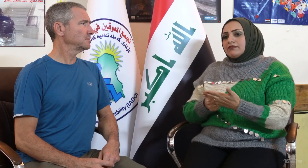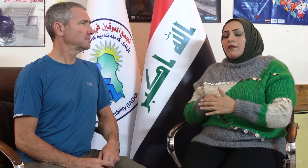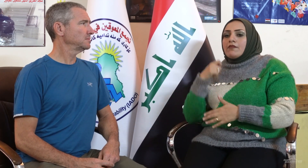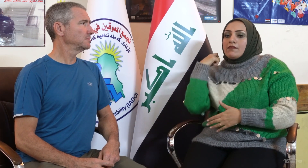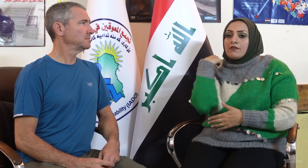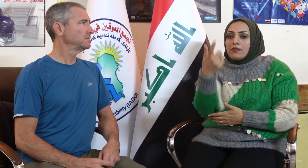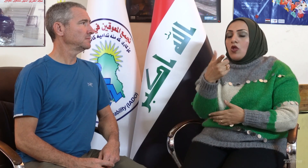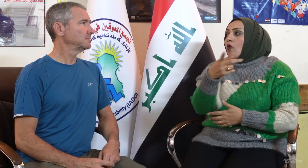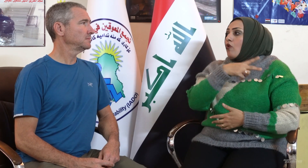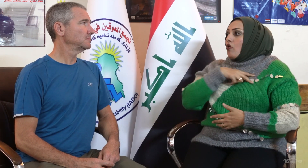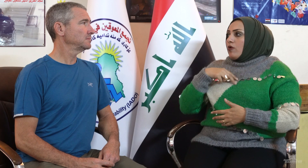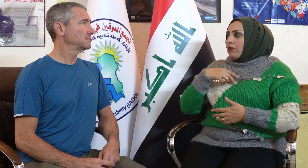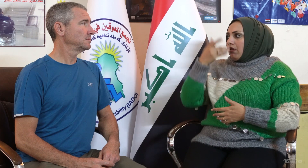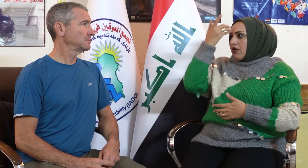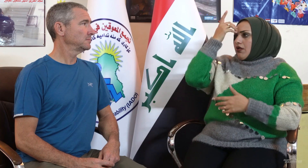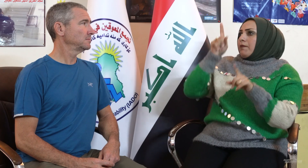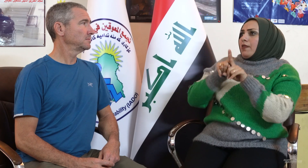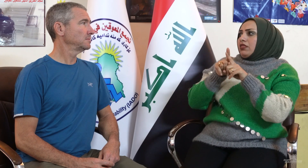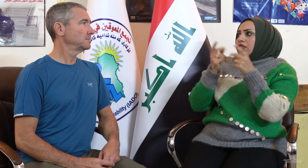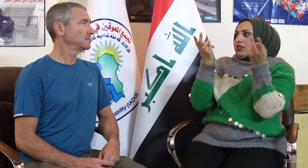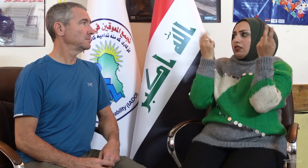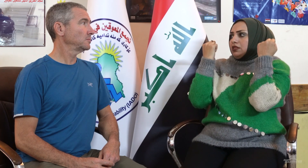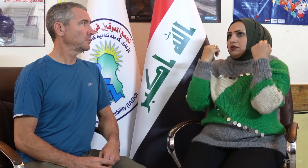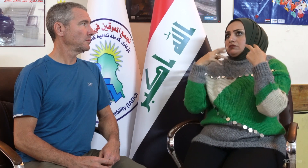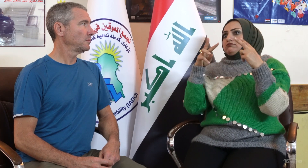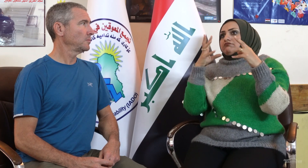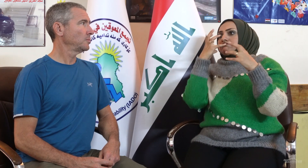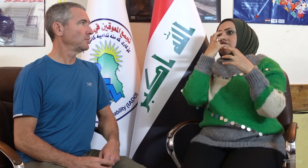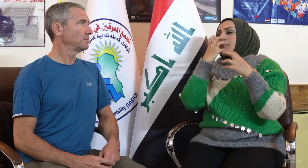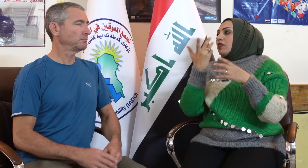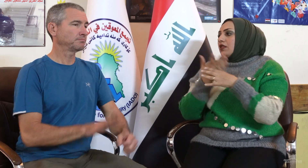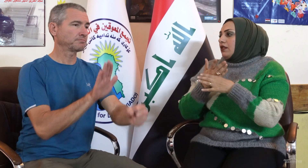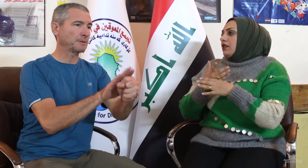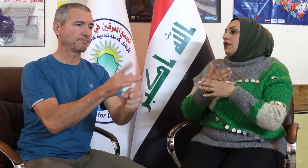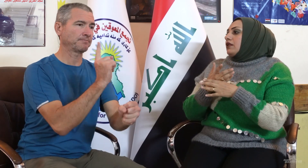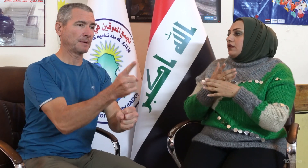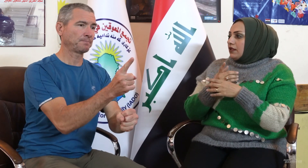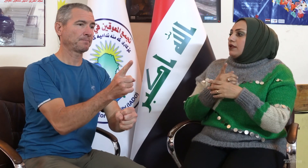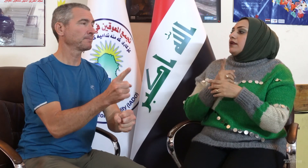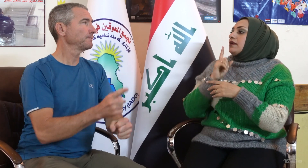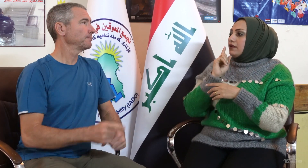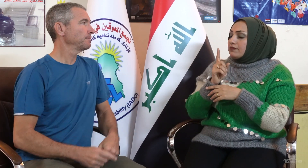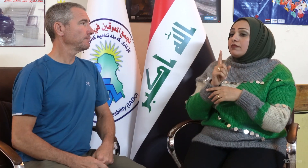that will get overlooked. You’re restricted.